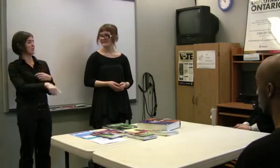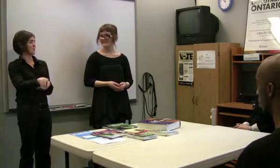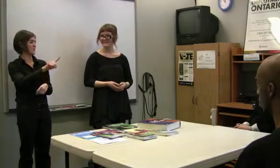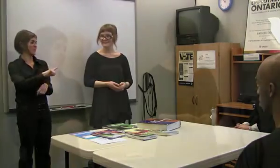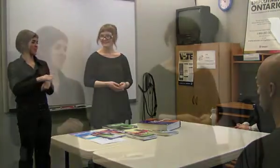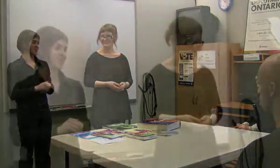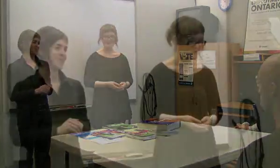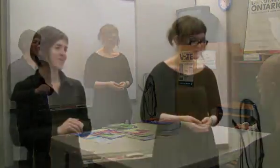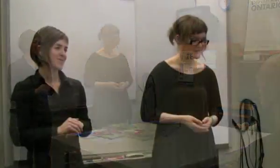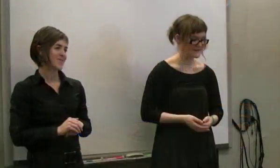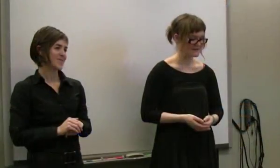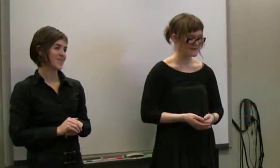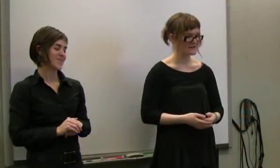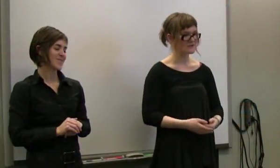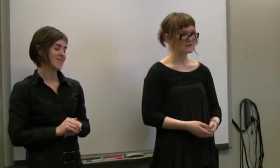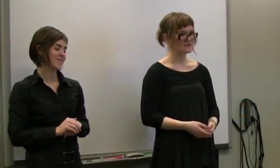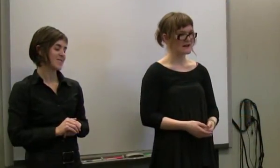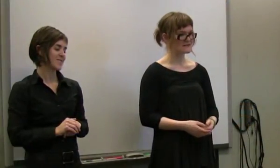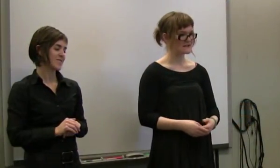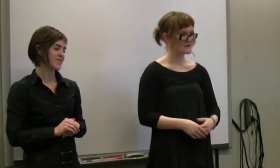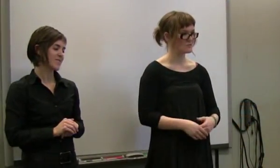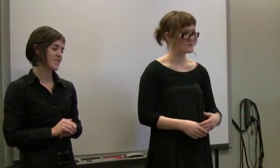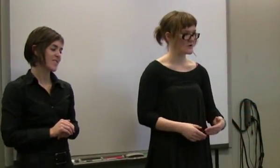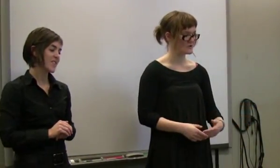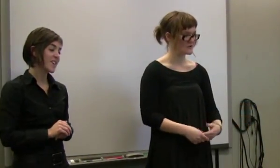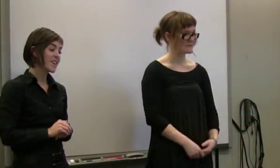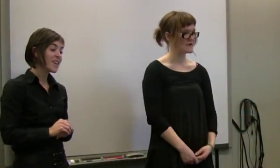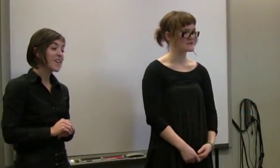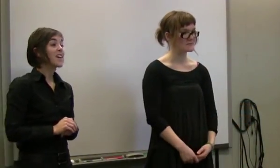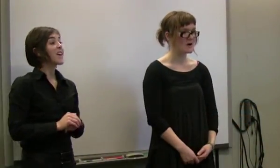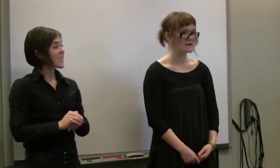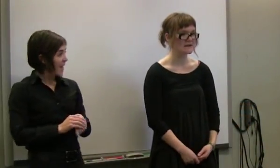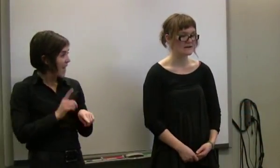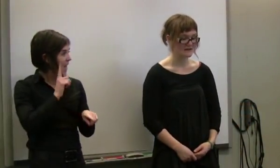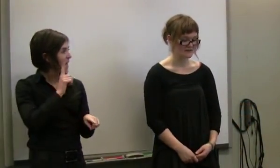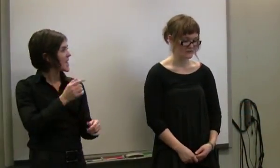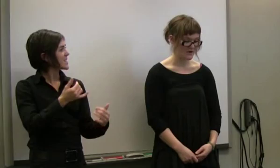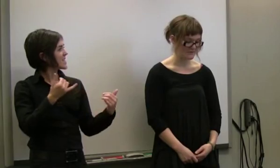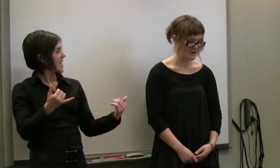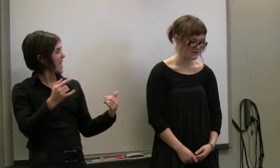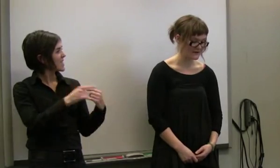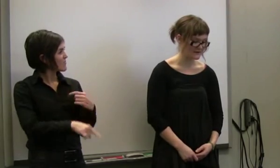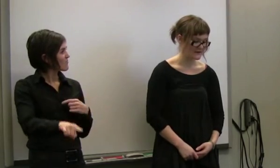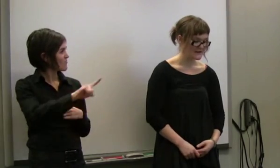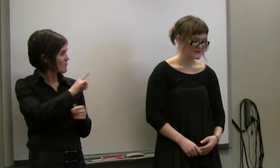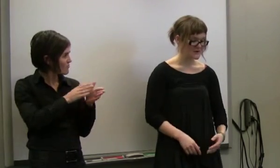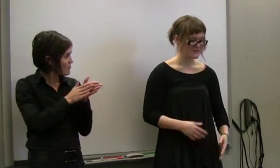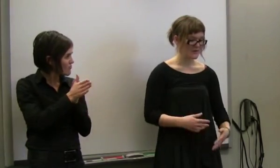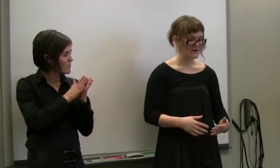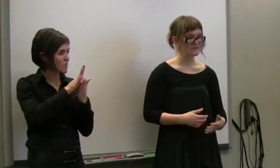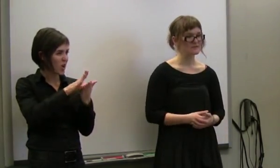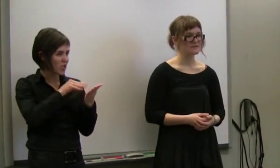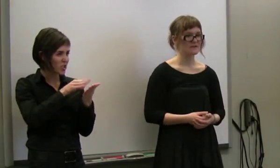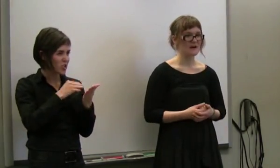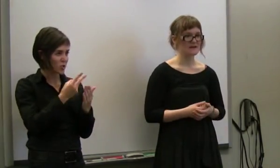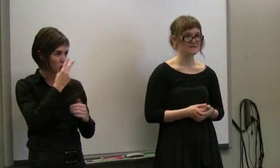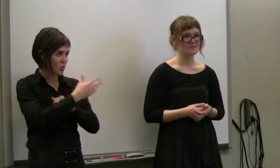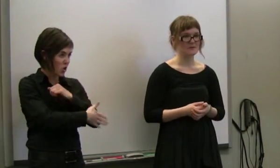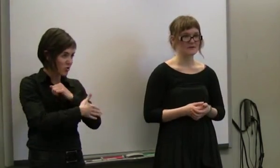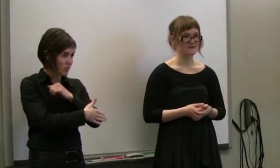I know that you want to learn about Somalia and Guatemala.